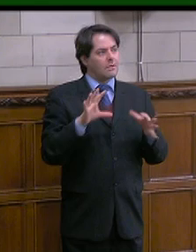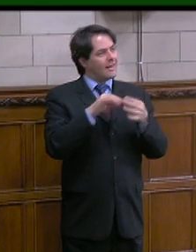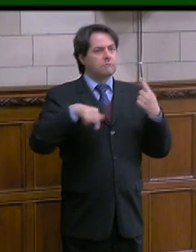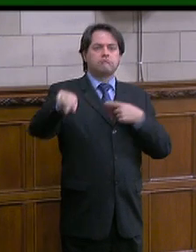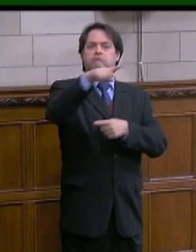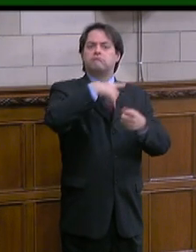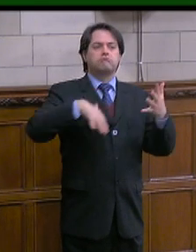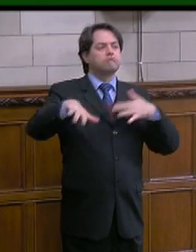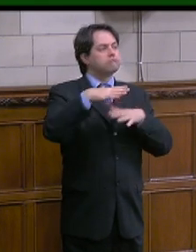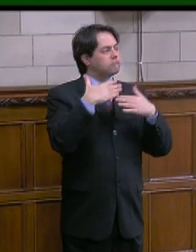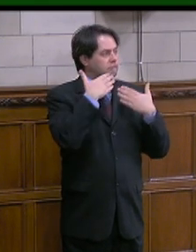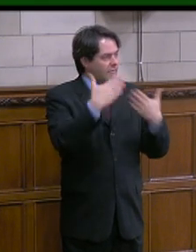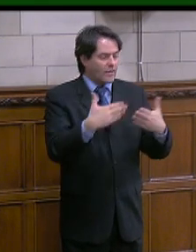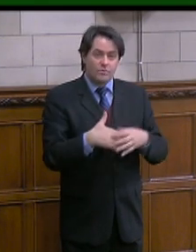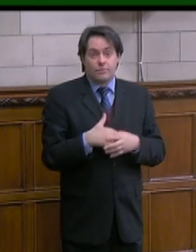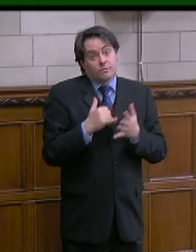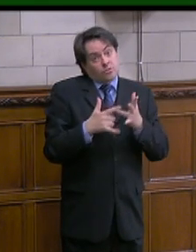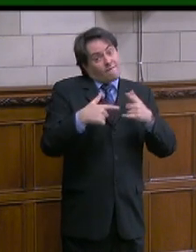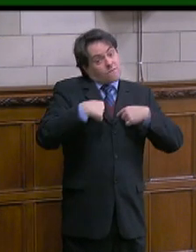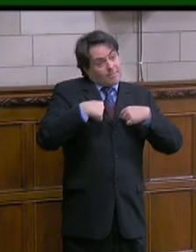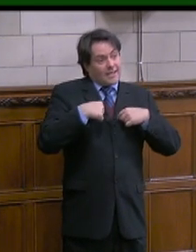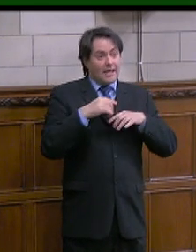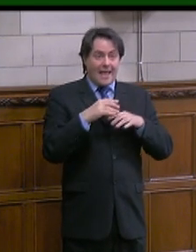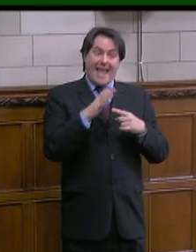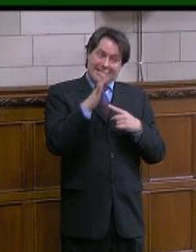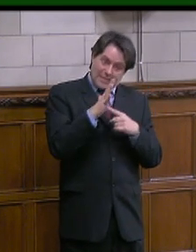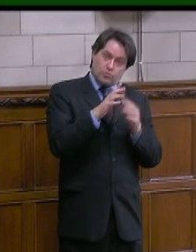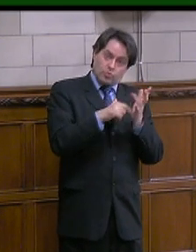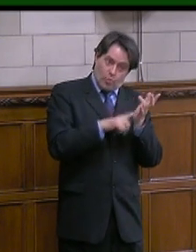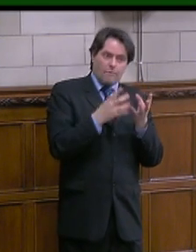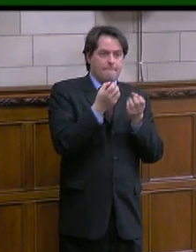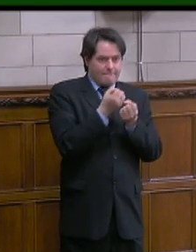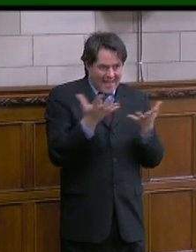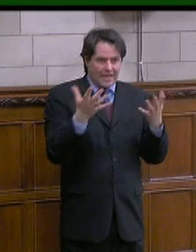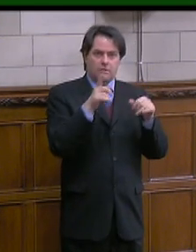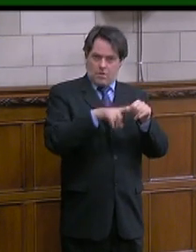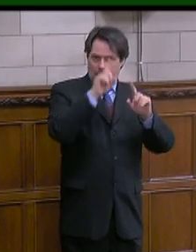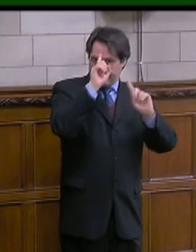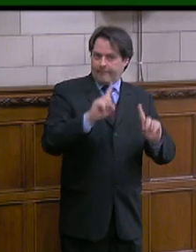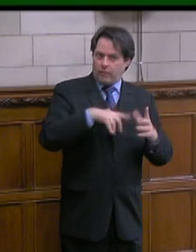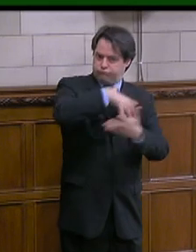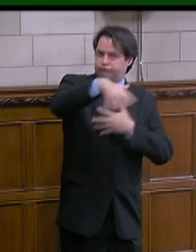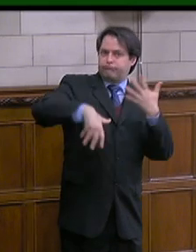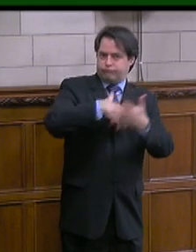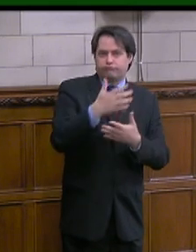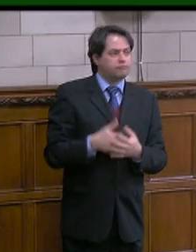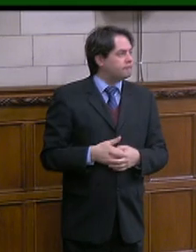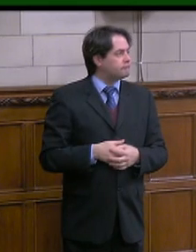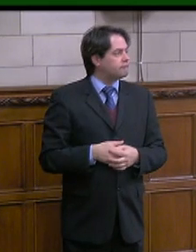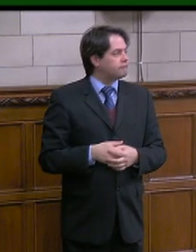and other people. It is an essential tool for many of our young people, and we should respect that.